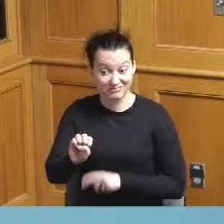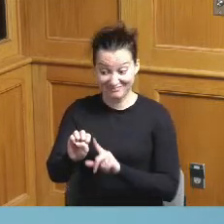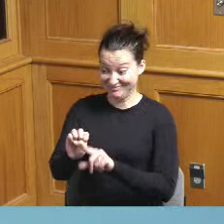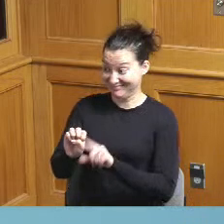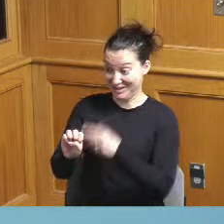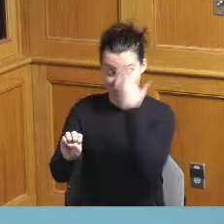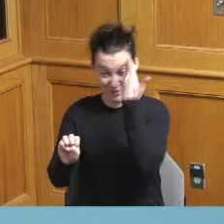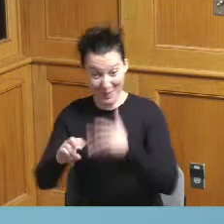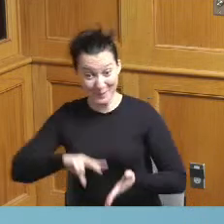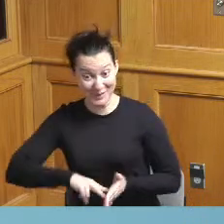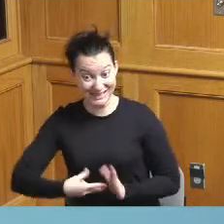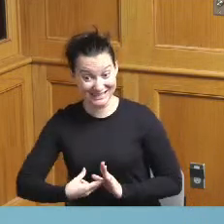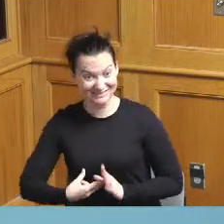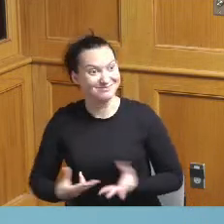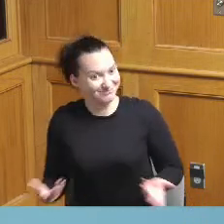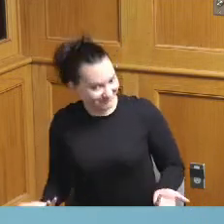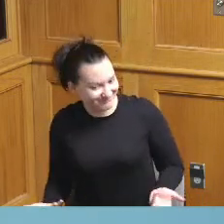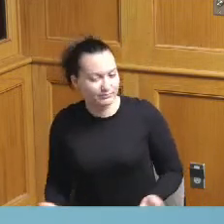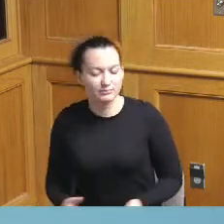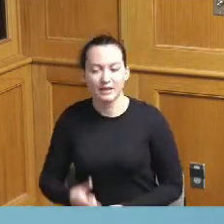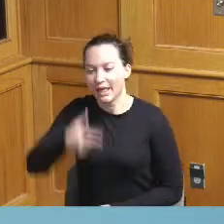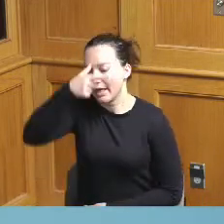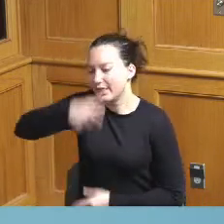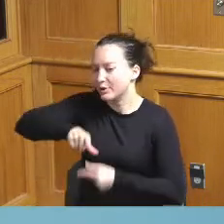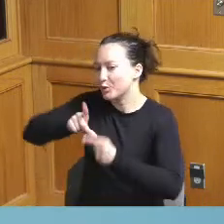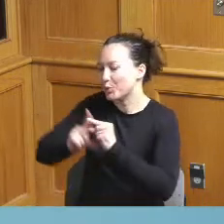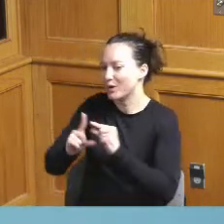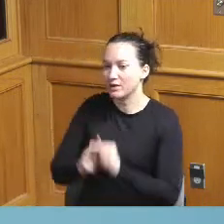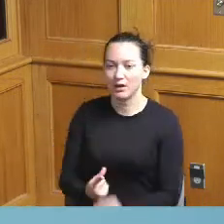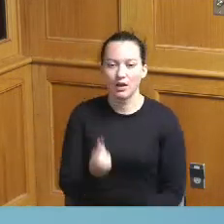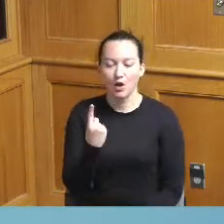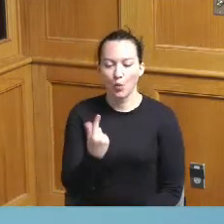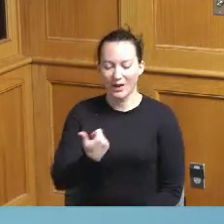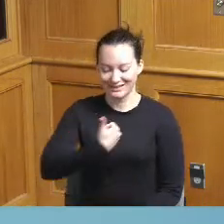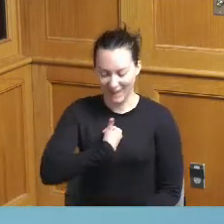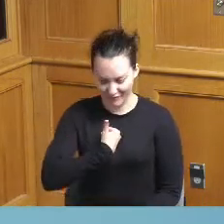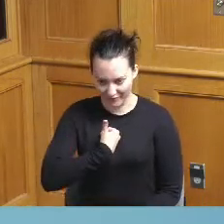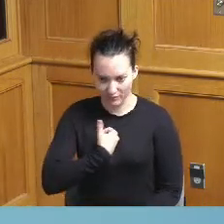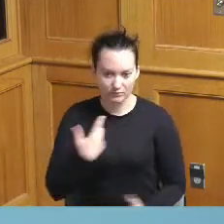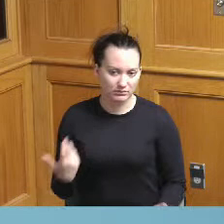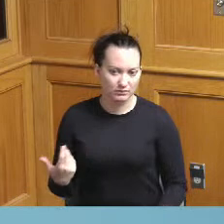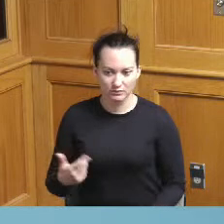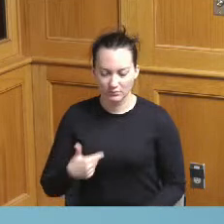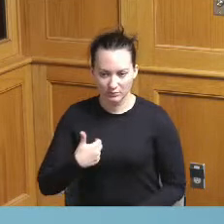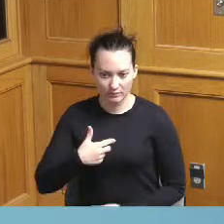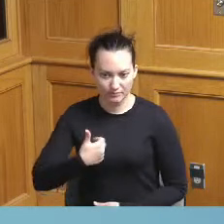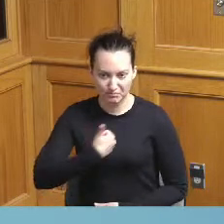Pro Se is that is the Latin for it means oneself we're filing on one's own behalf